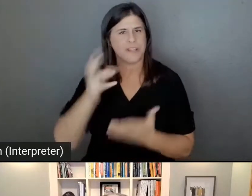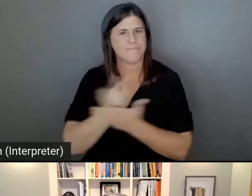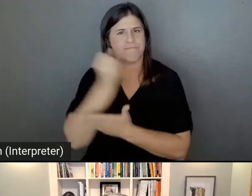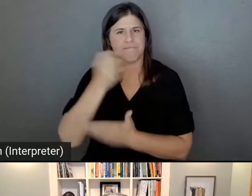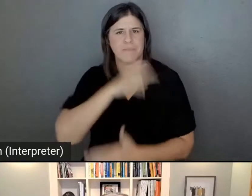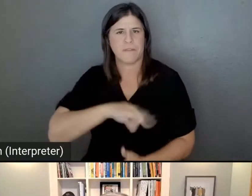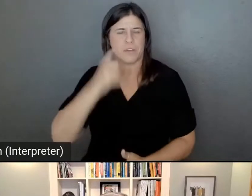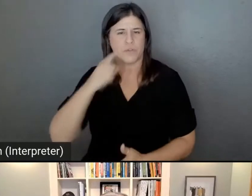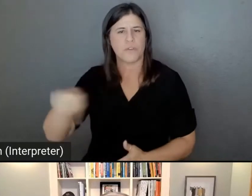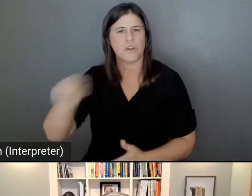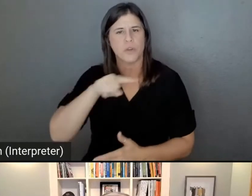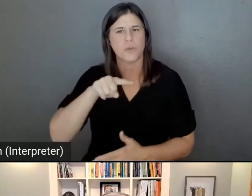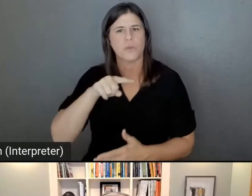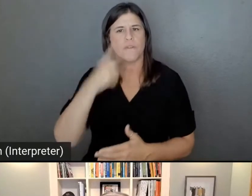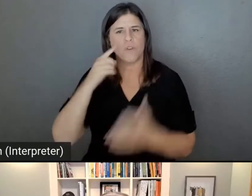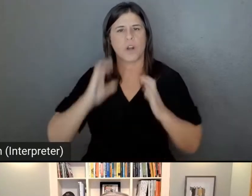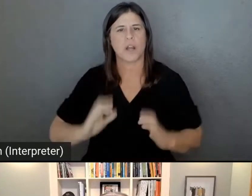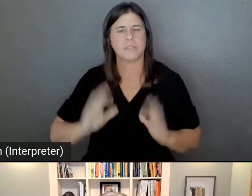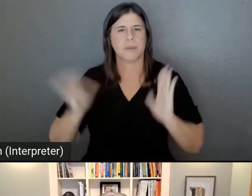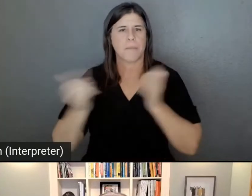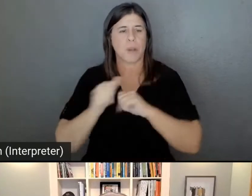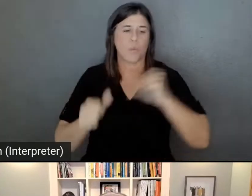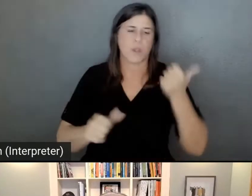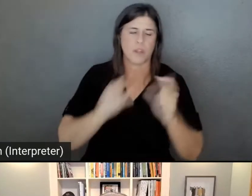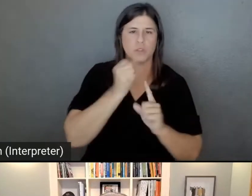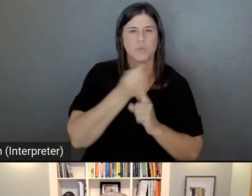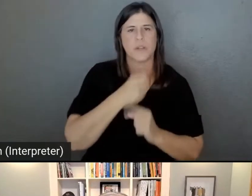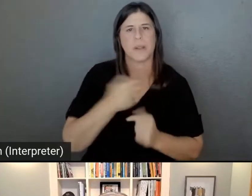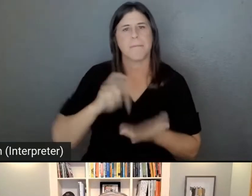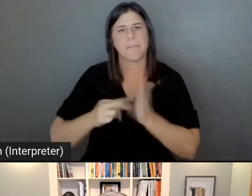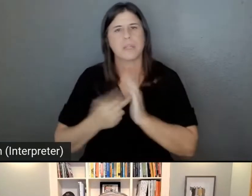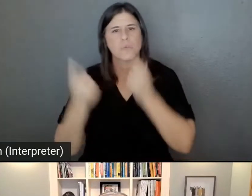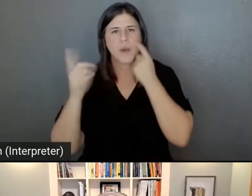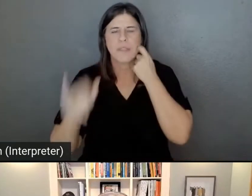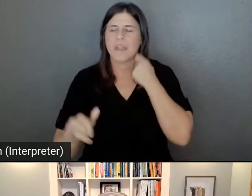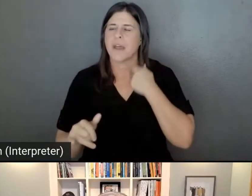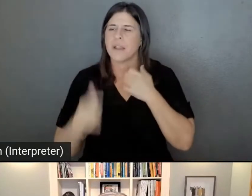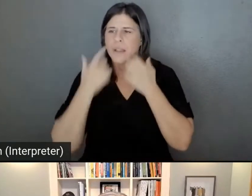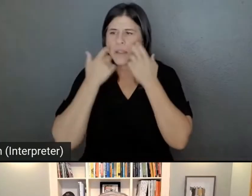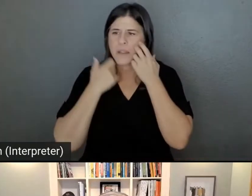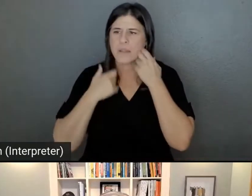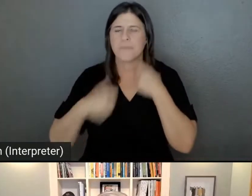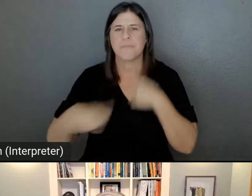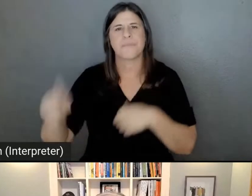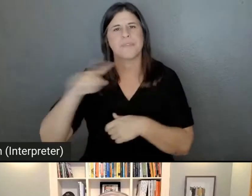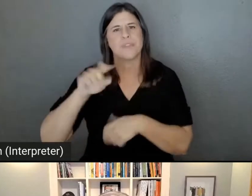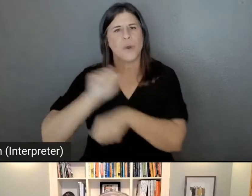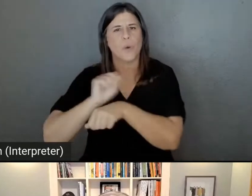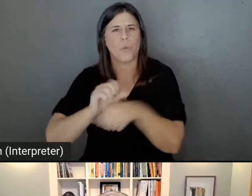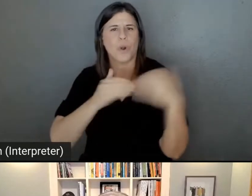to customers as compared to other use cases, would be one where the workloads in the cluster are relatively stable.